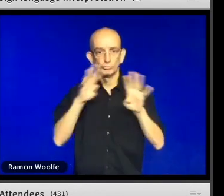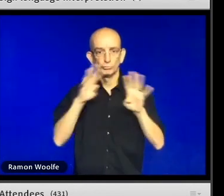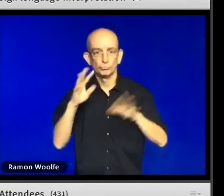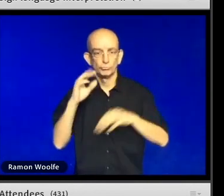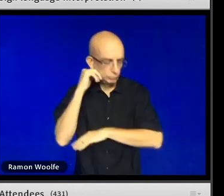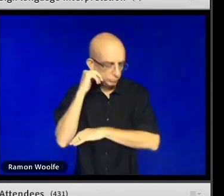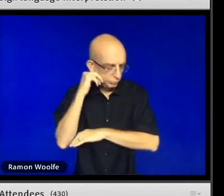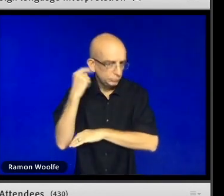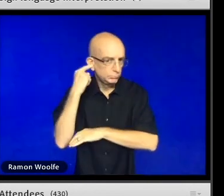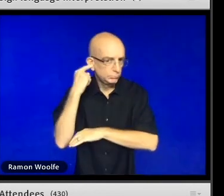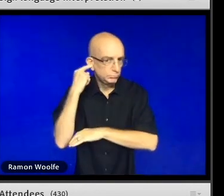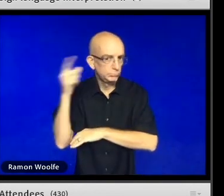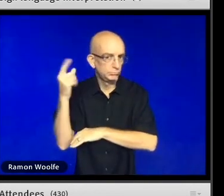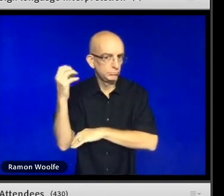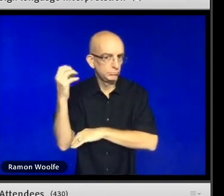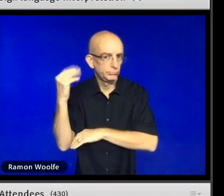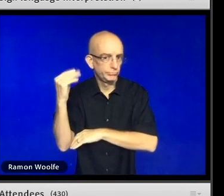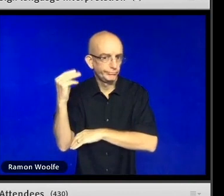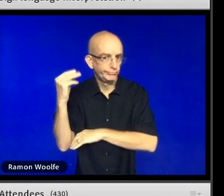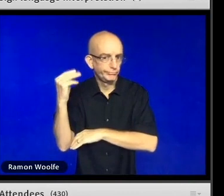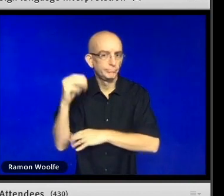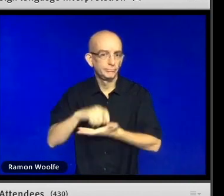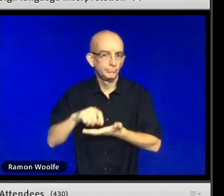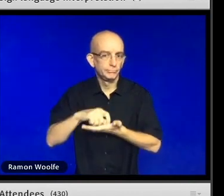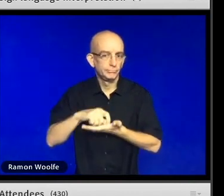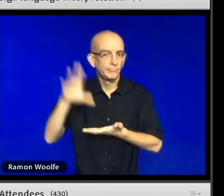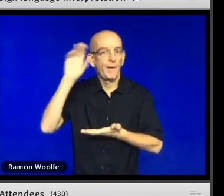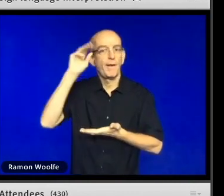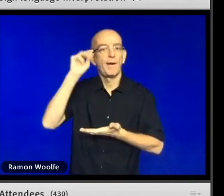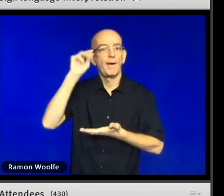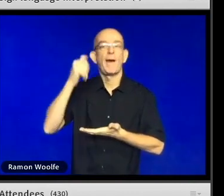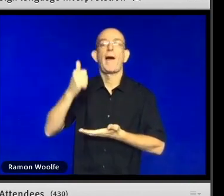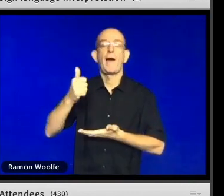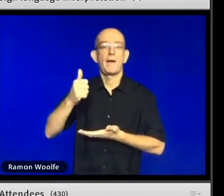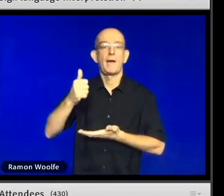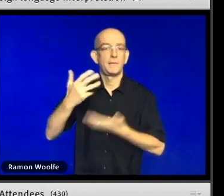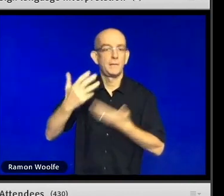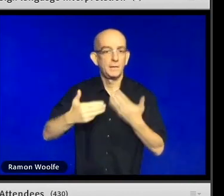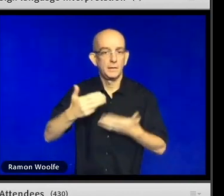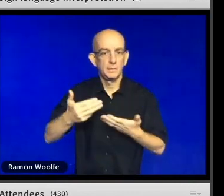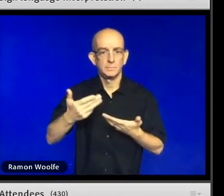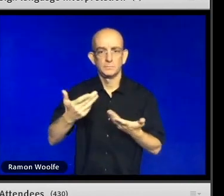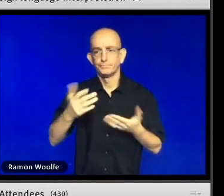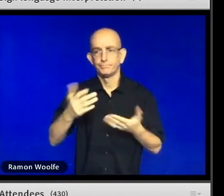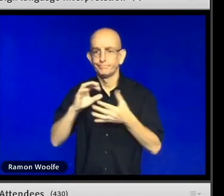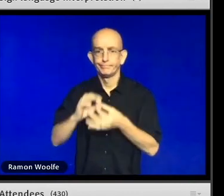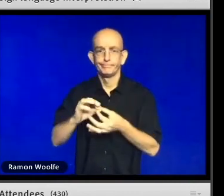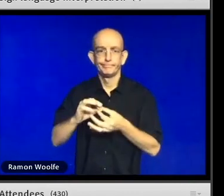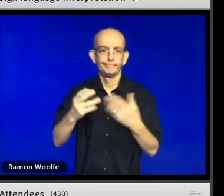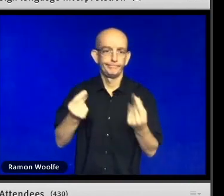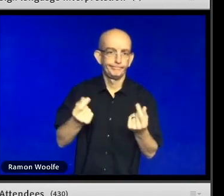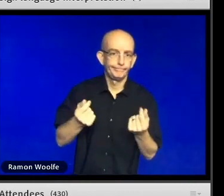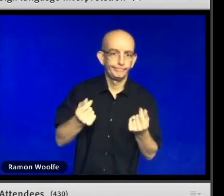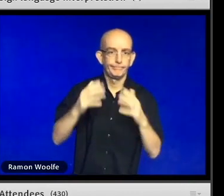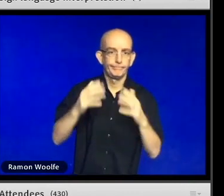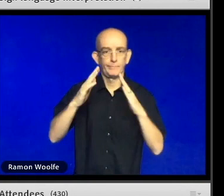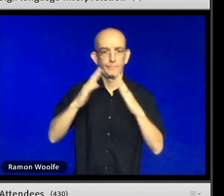or situations where children with disabilities are forced to beg on the streets. Sometimes